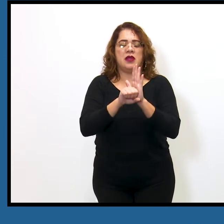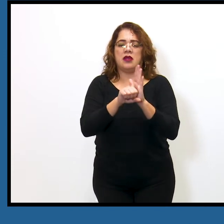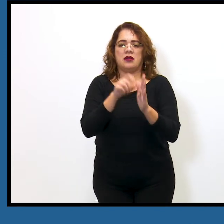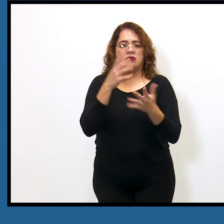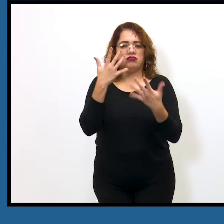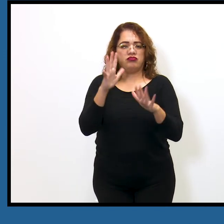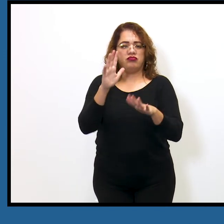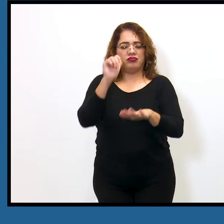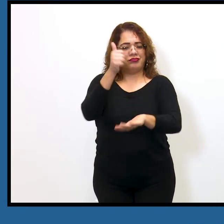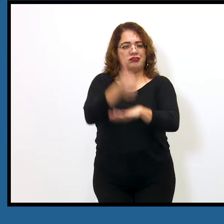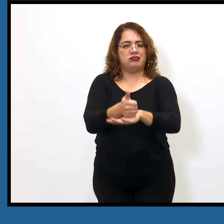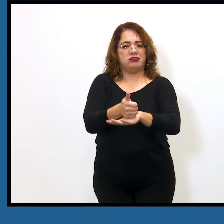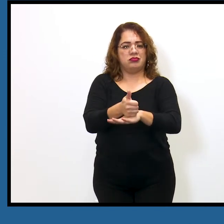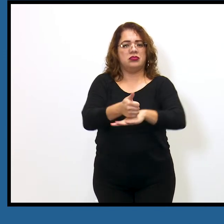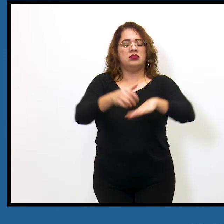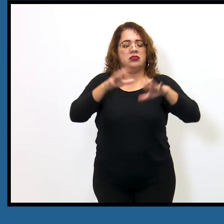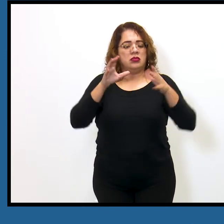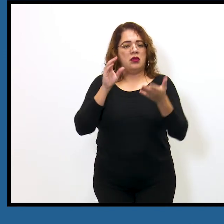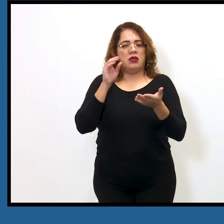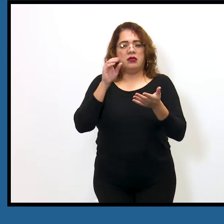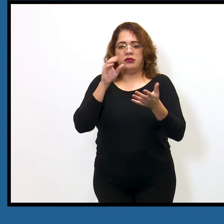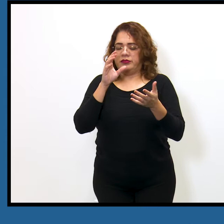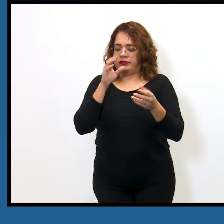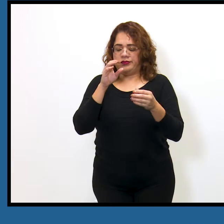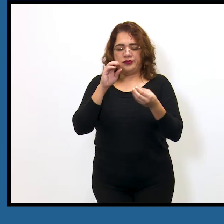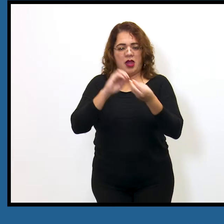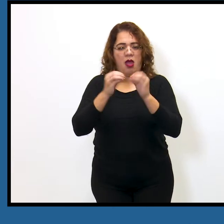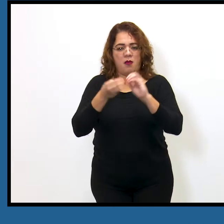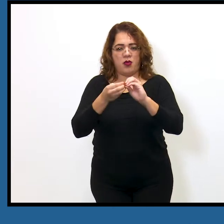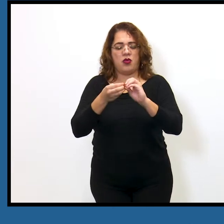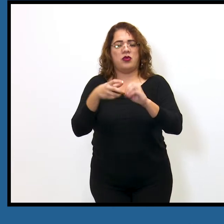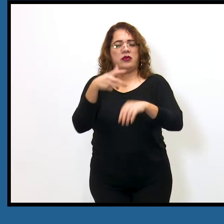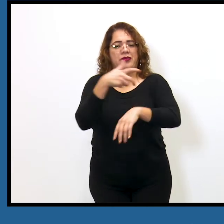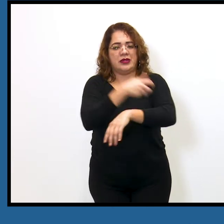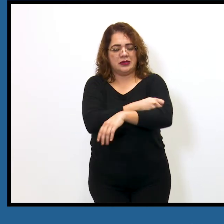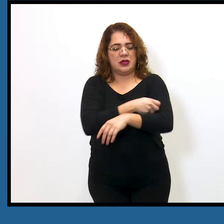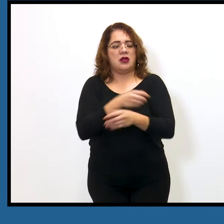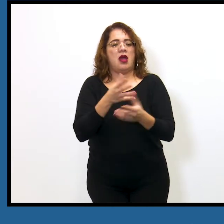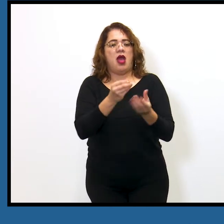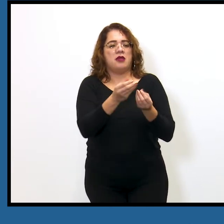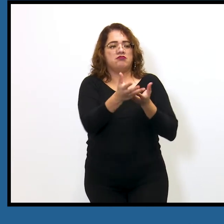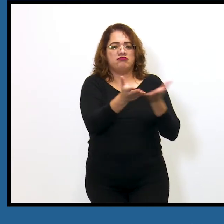to that population that they'll be engaging in and then, and then we go from there. I actually